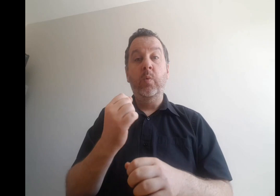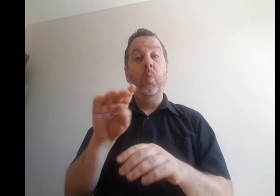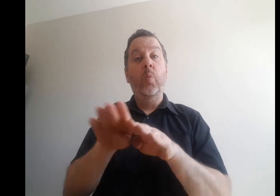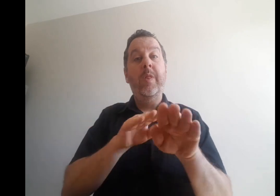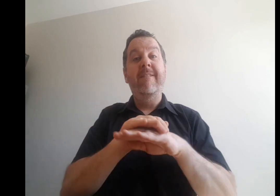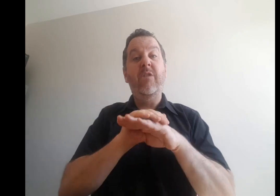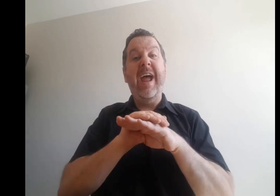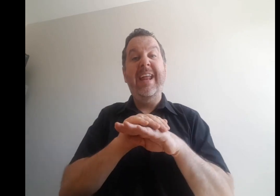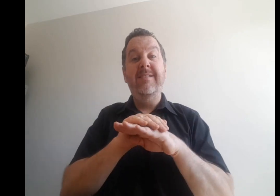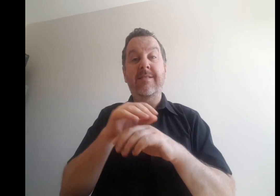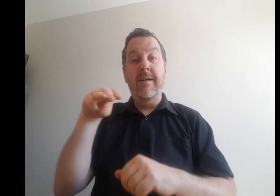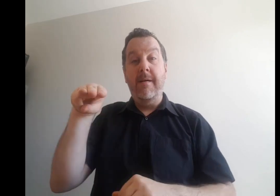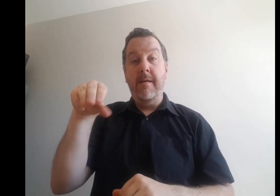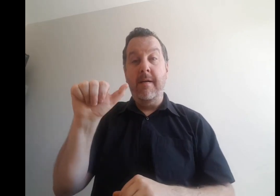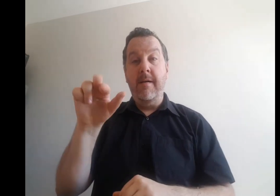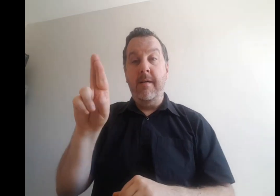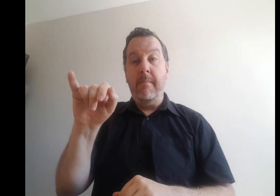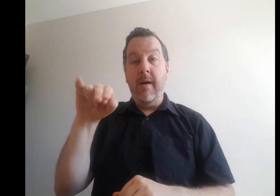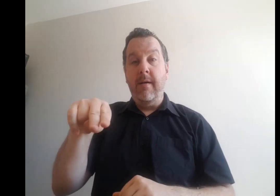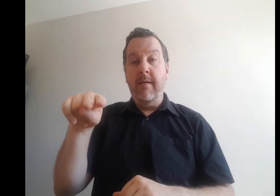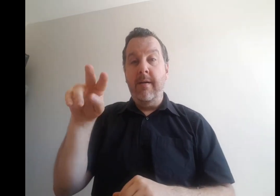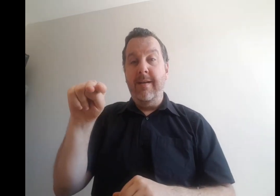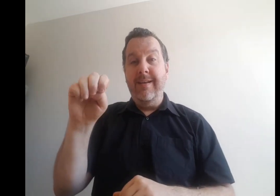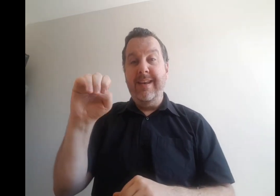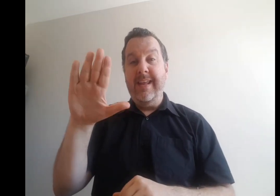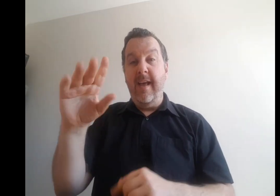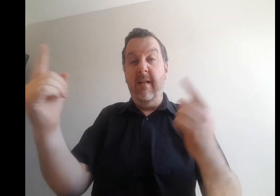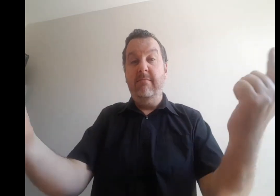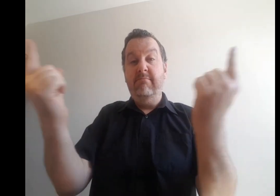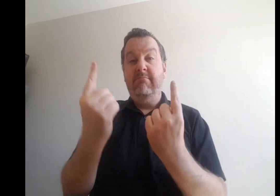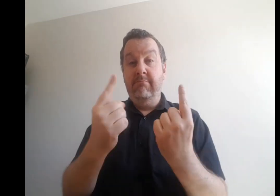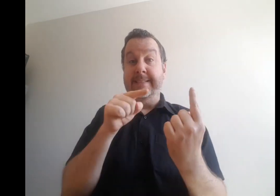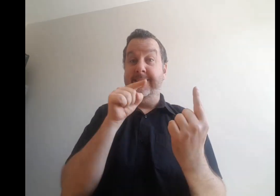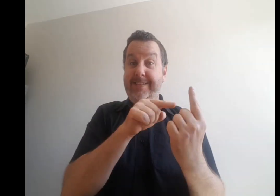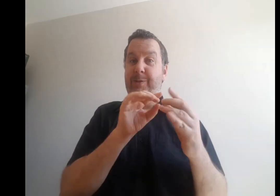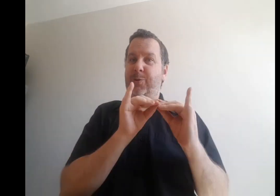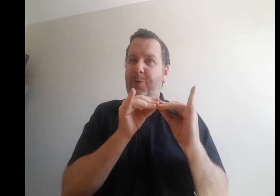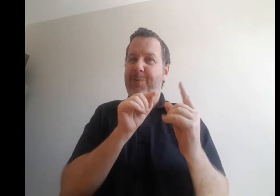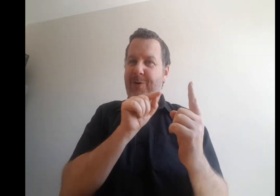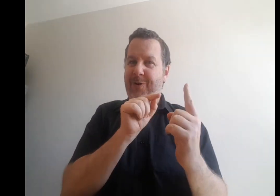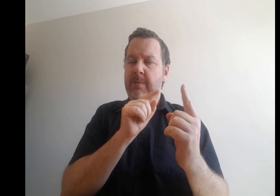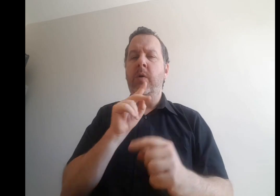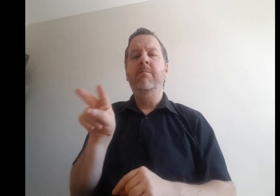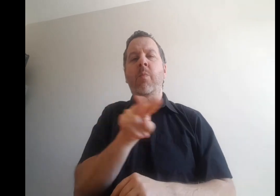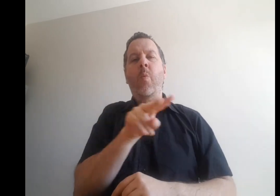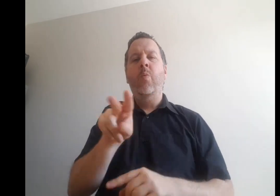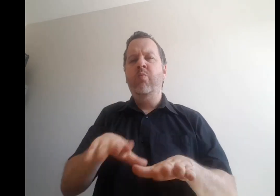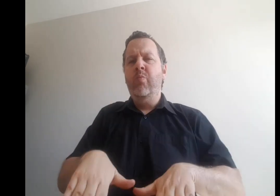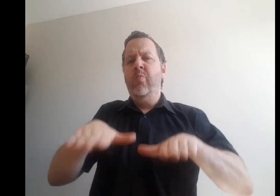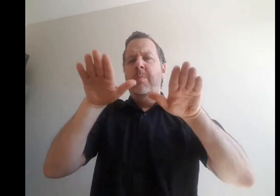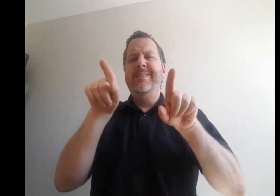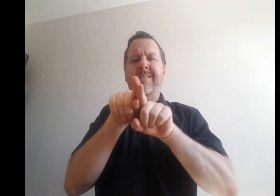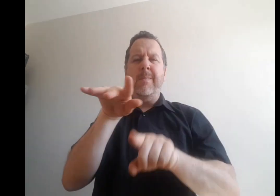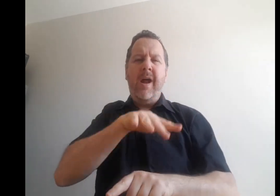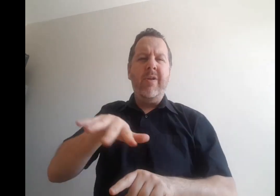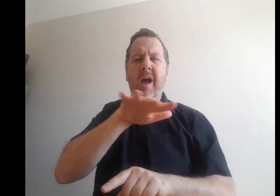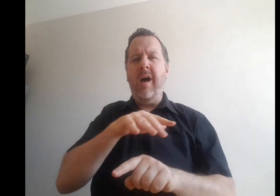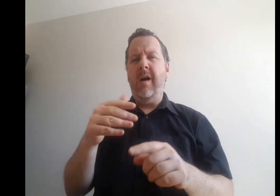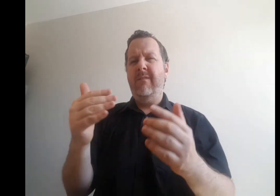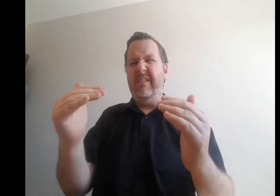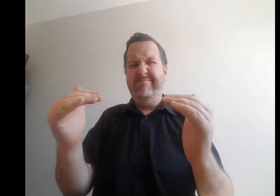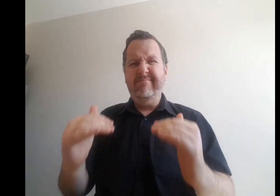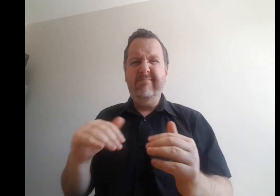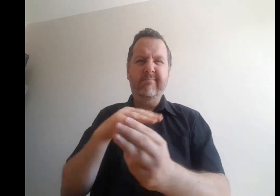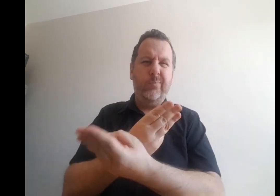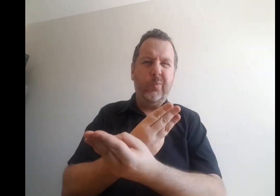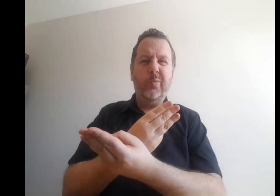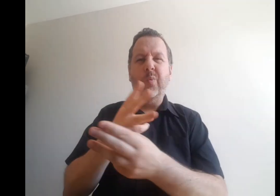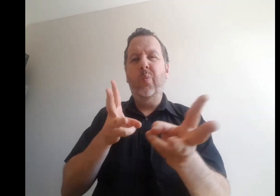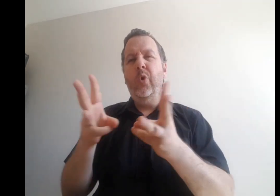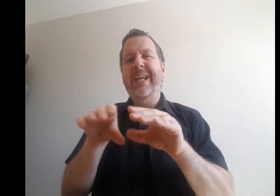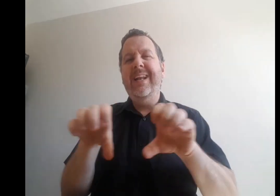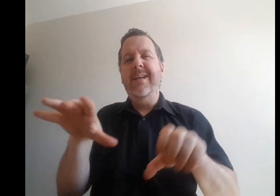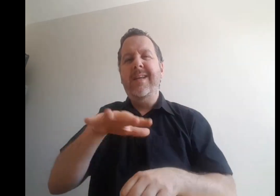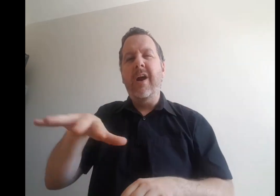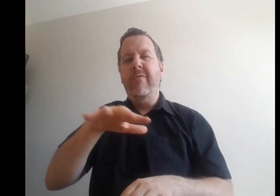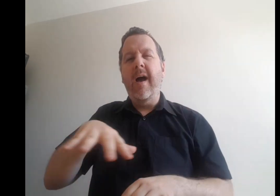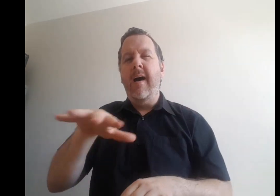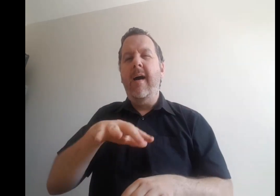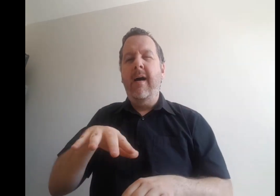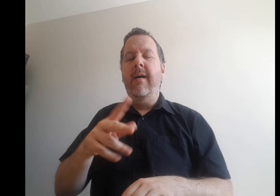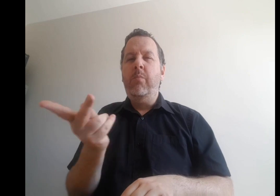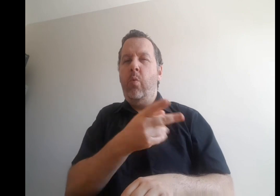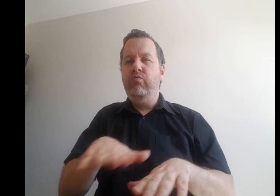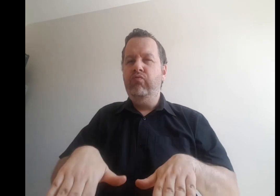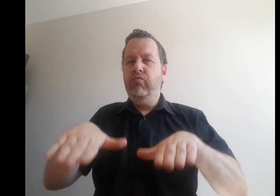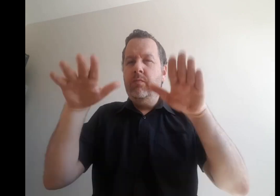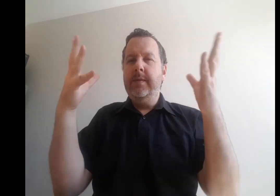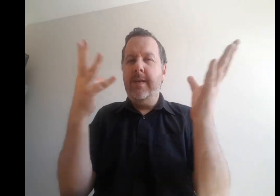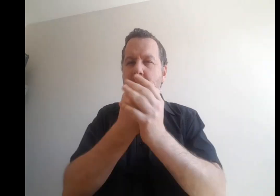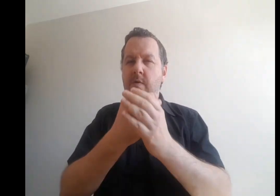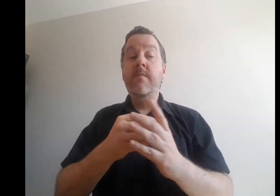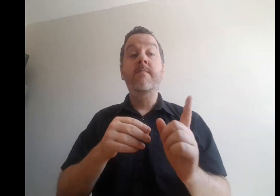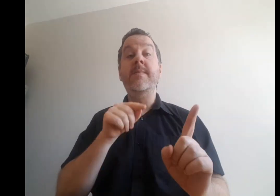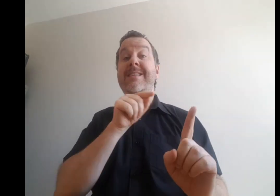They were the same age, and grew up in the same poor working-class area of New Ross.